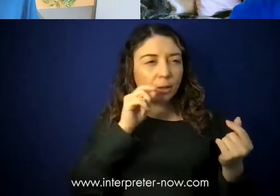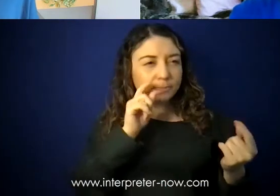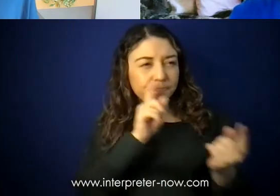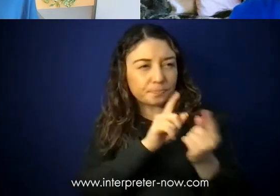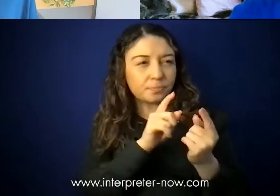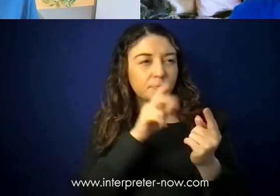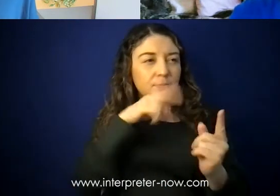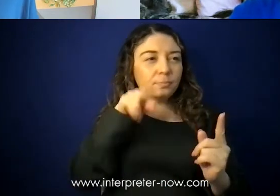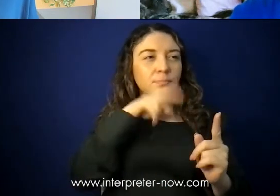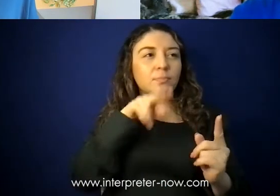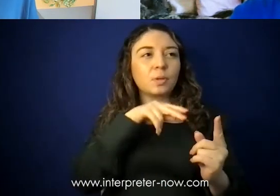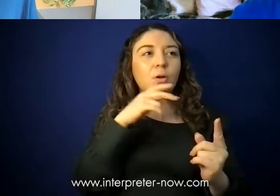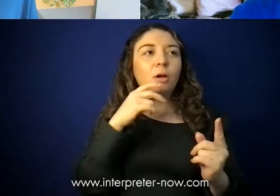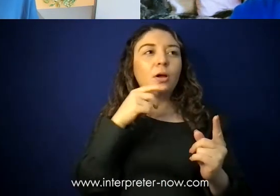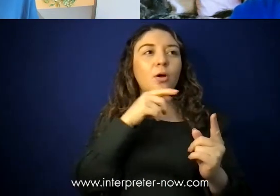of our most recent interaction with them.